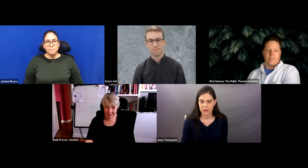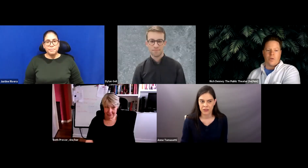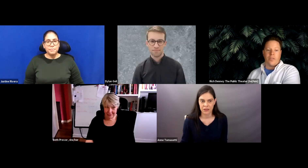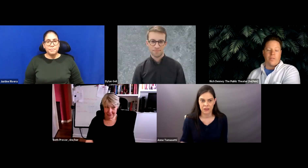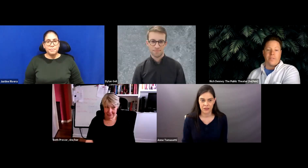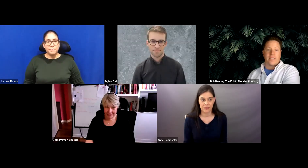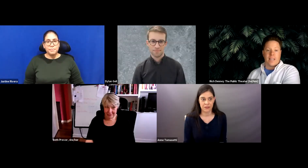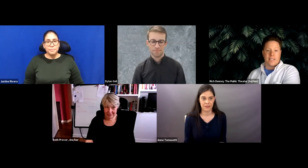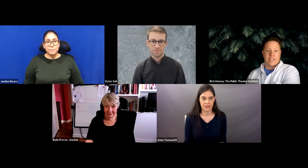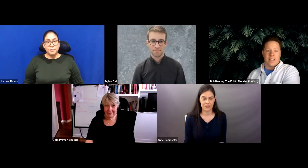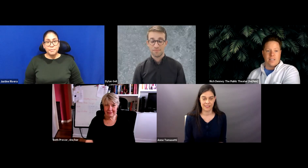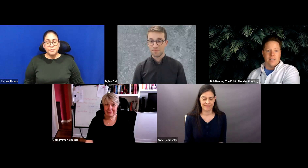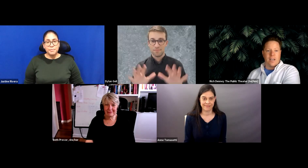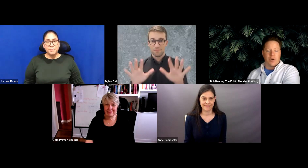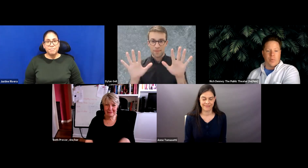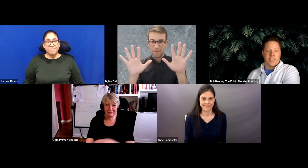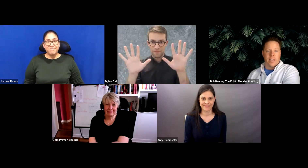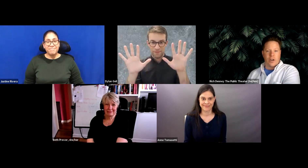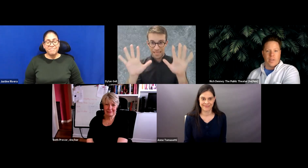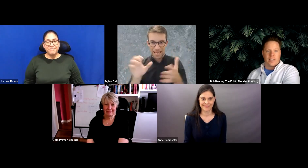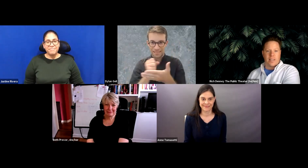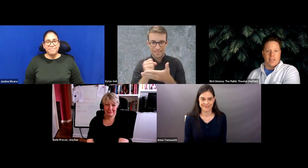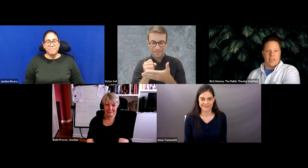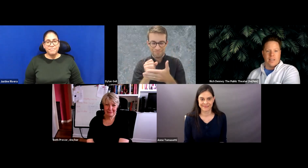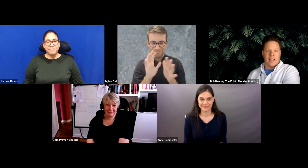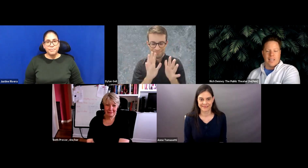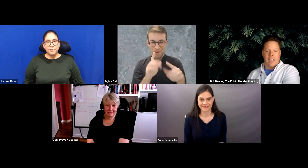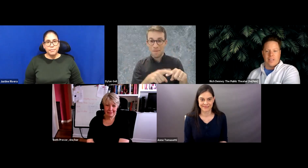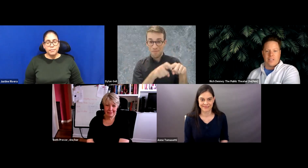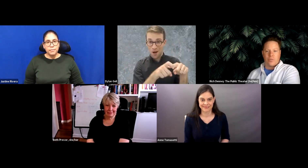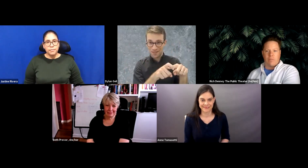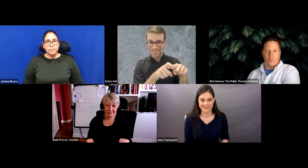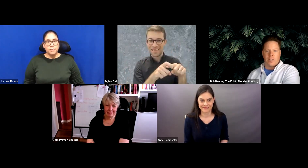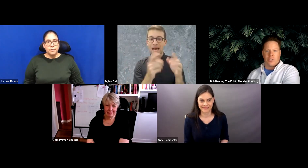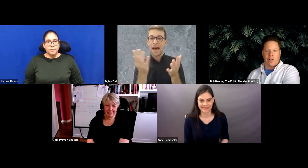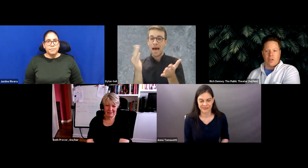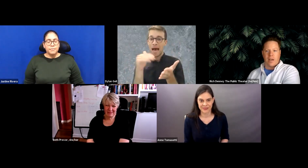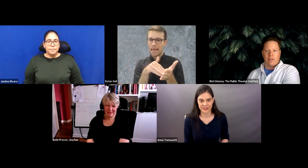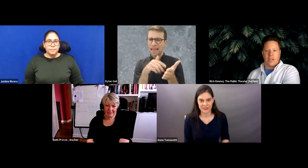So although it's a fantastic scene, I'm gonna pause there, because I think, again, this is a great moment to talk about